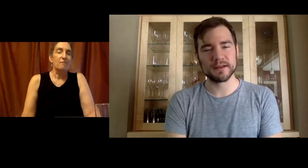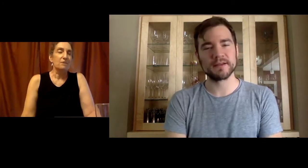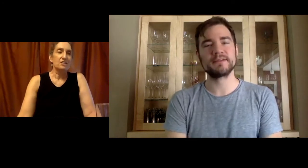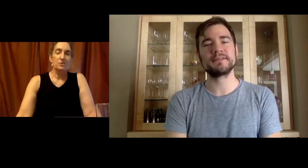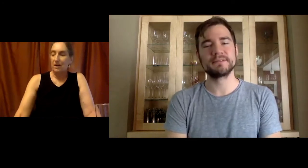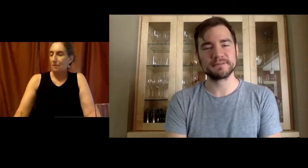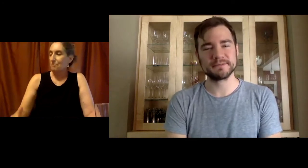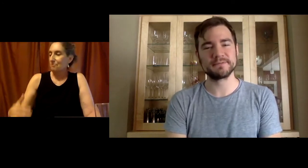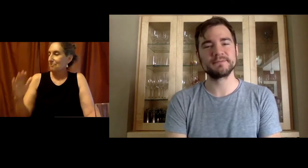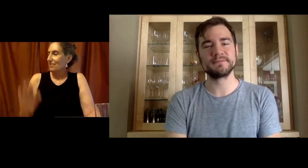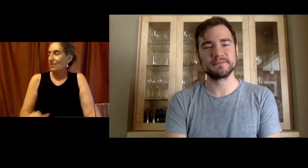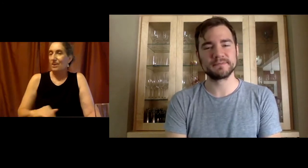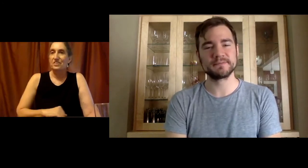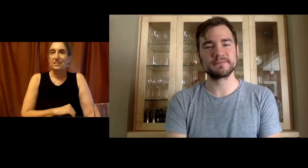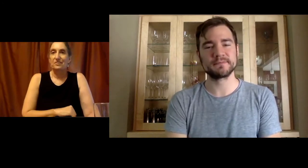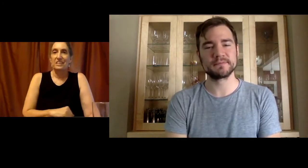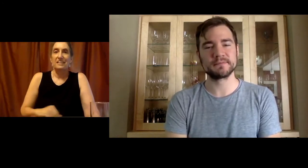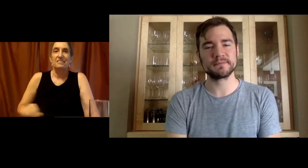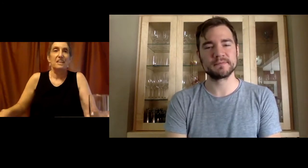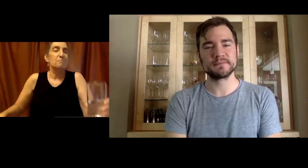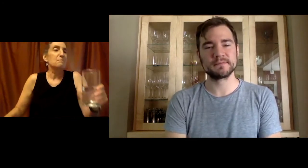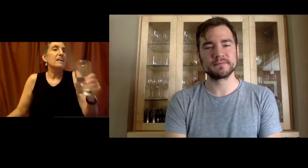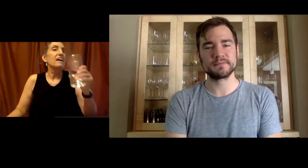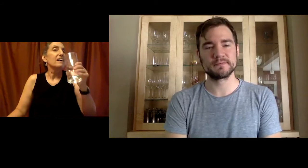I'm going to do Arsenic and Old Lace, that'll be me.